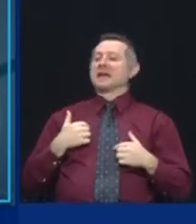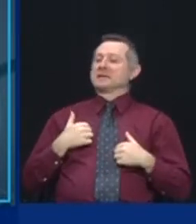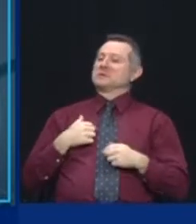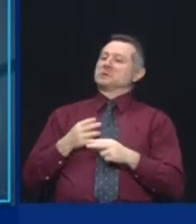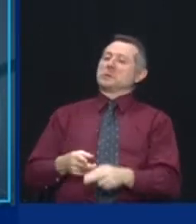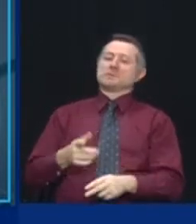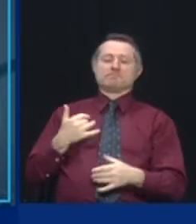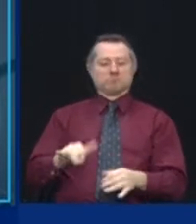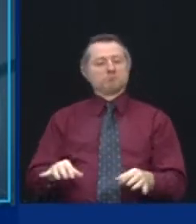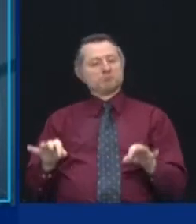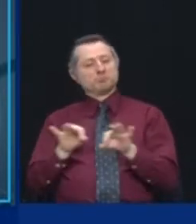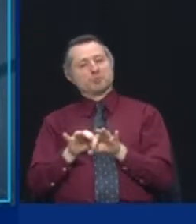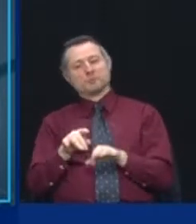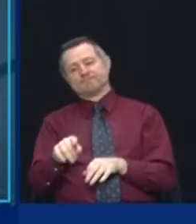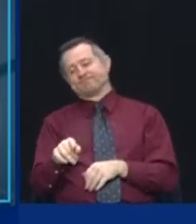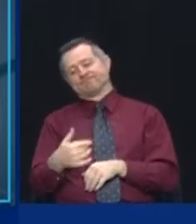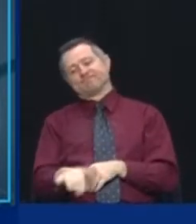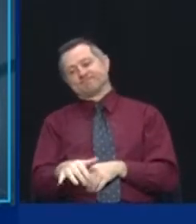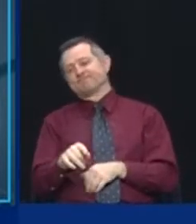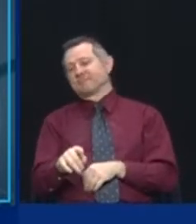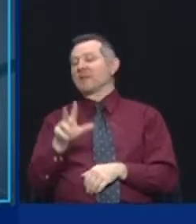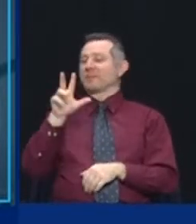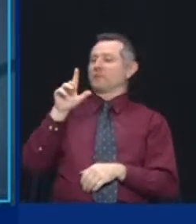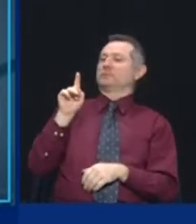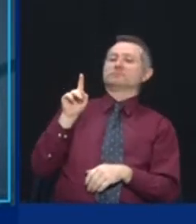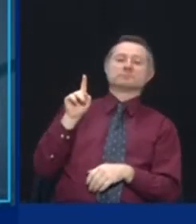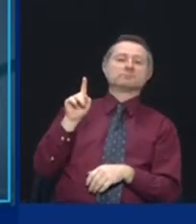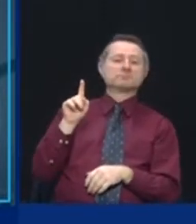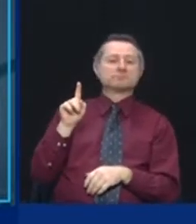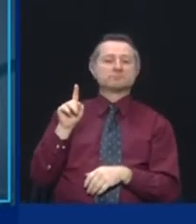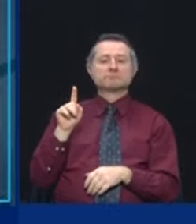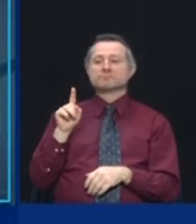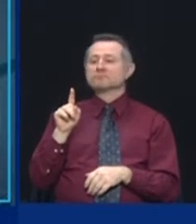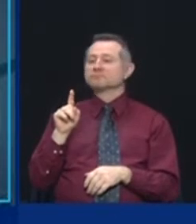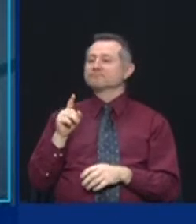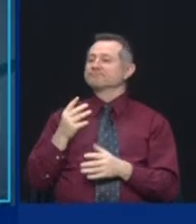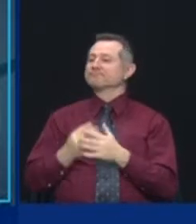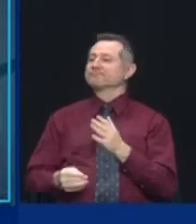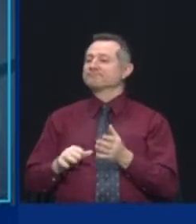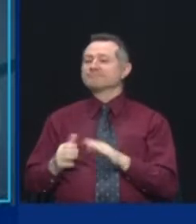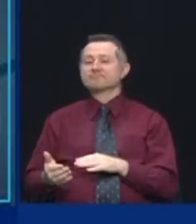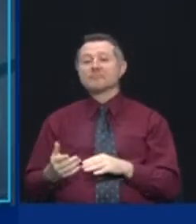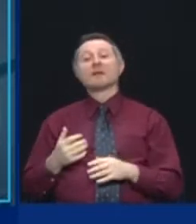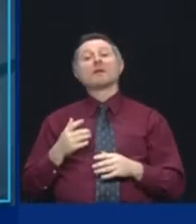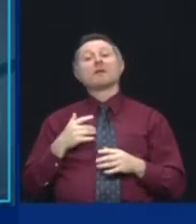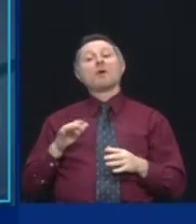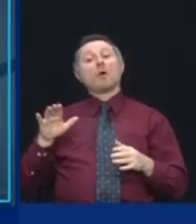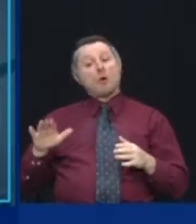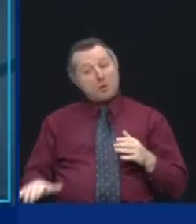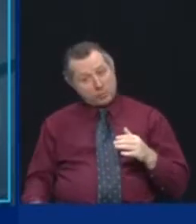COLLECTIVE. STATEWIDE DEATHS, WHICH TO ME IS ALWAYS THE MOST IMPORTANT NUMBER ON THE CHARTS.